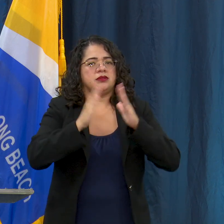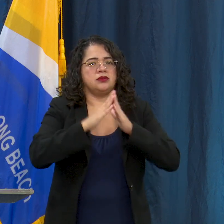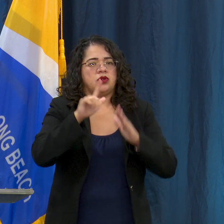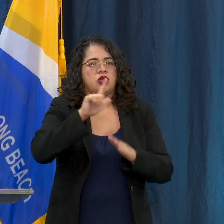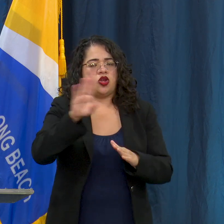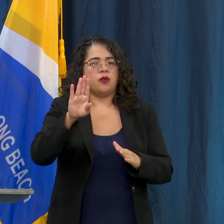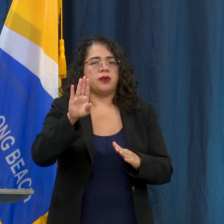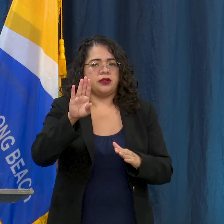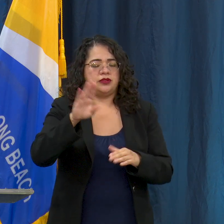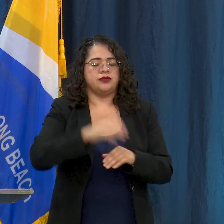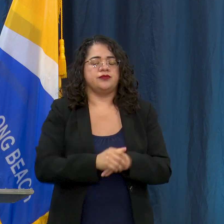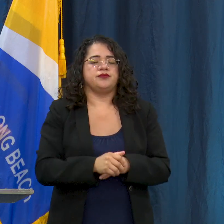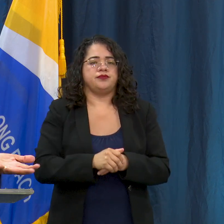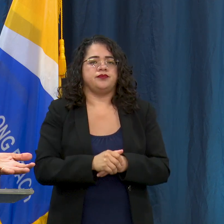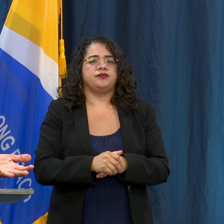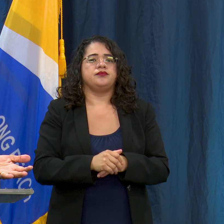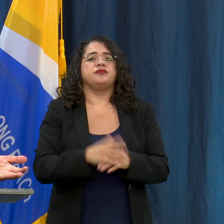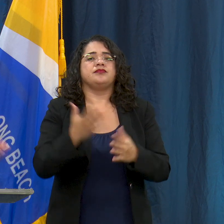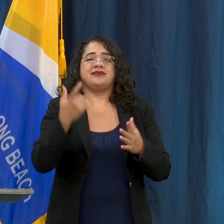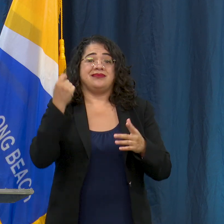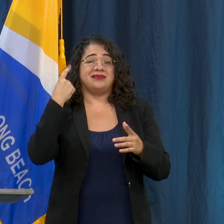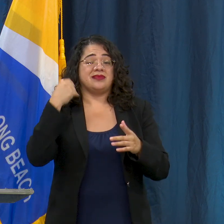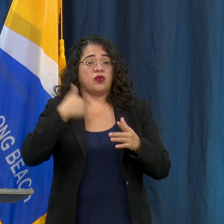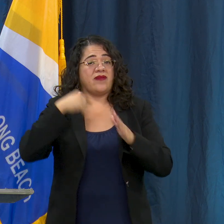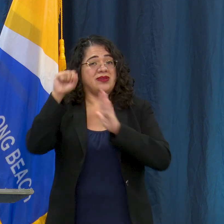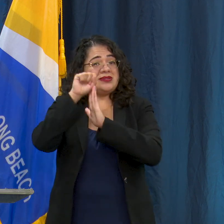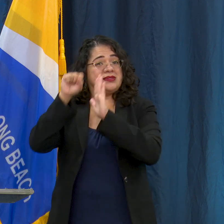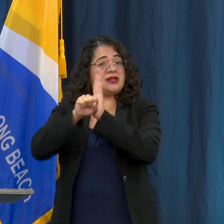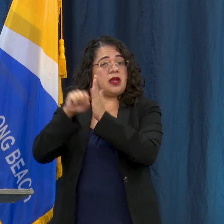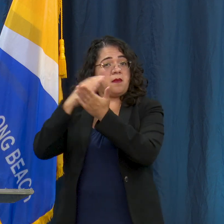make some remarks as it relates to both the state budget and some support